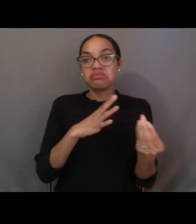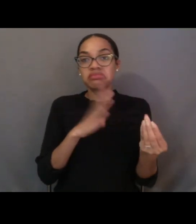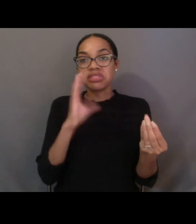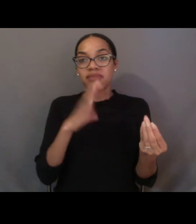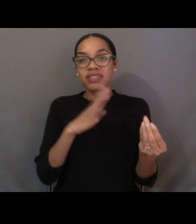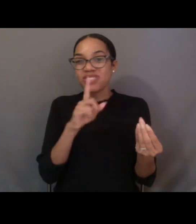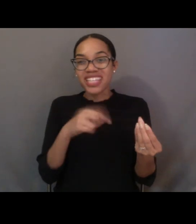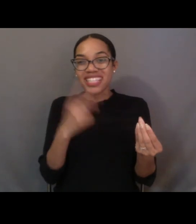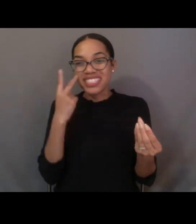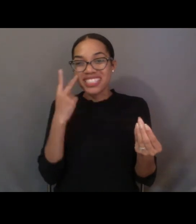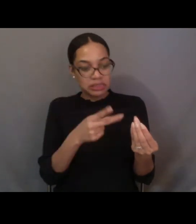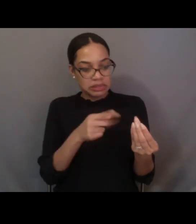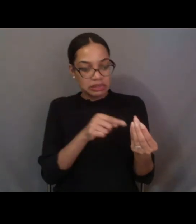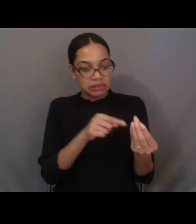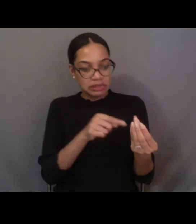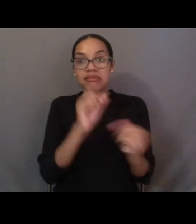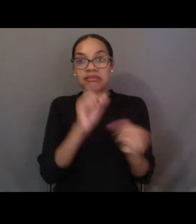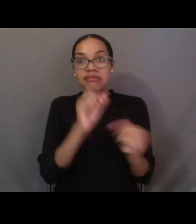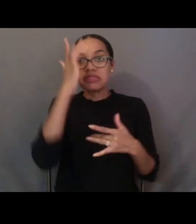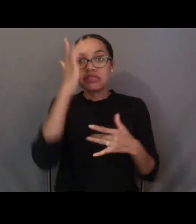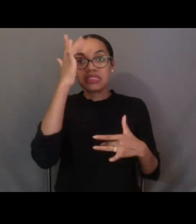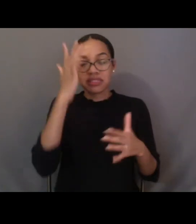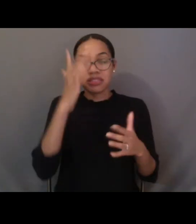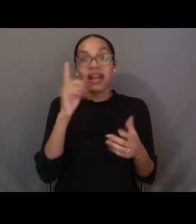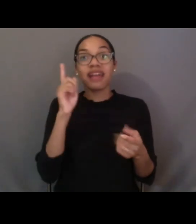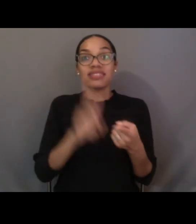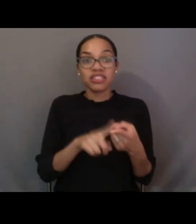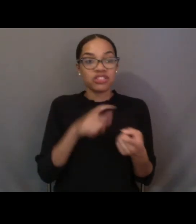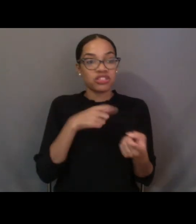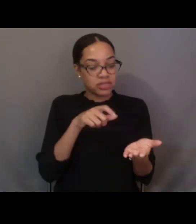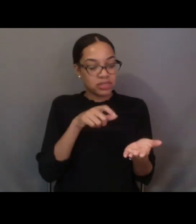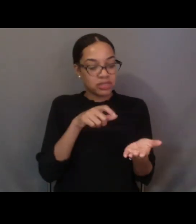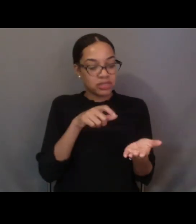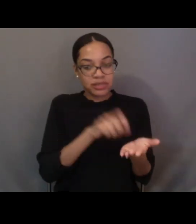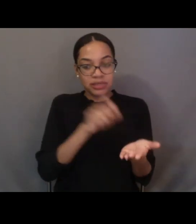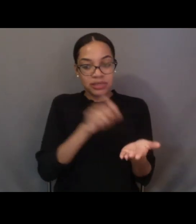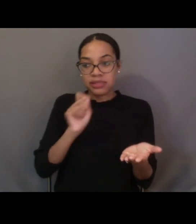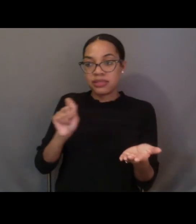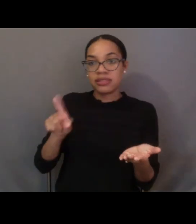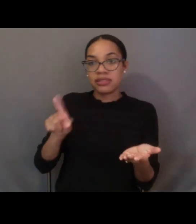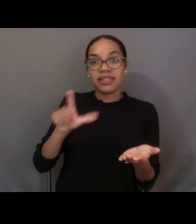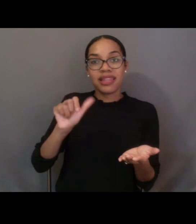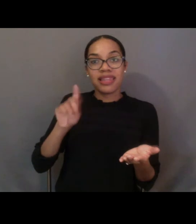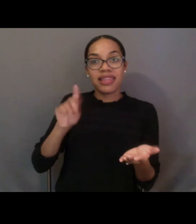and send it to a lab. And we do have a lot of rules about when to harvest